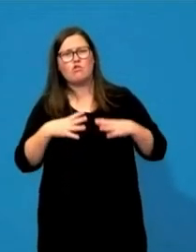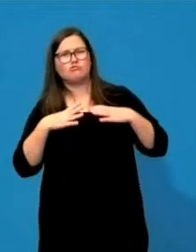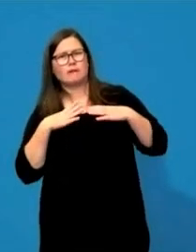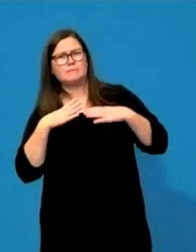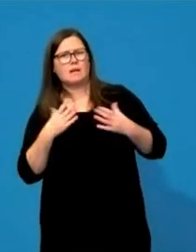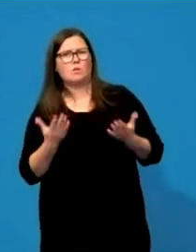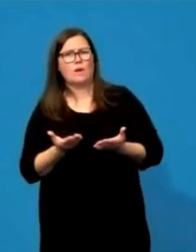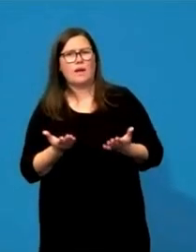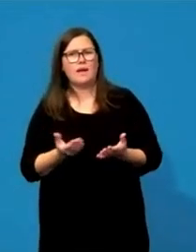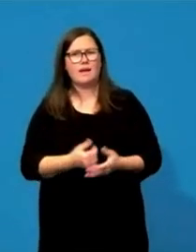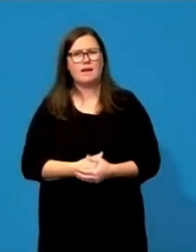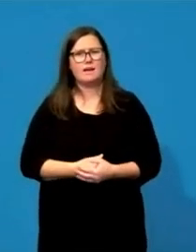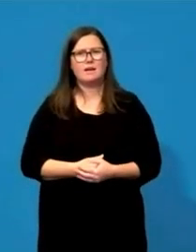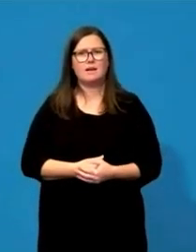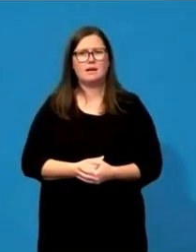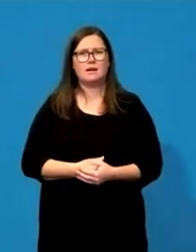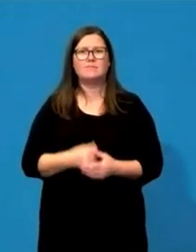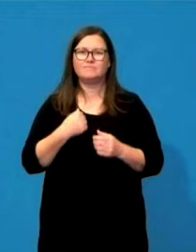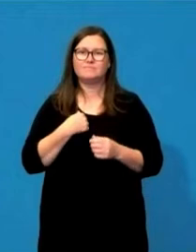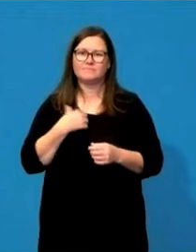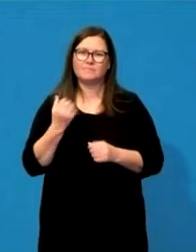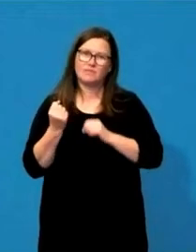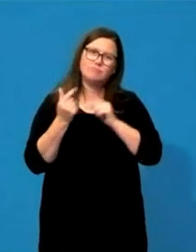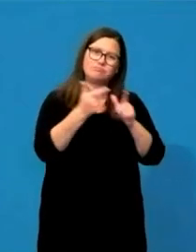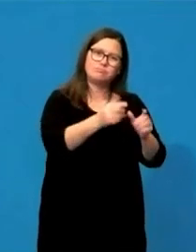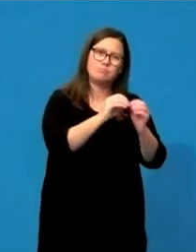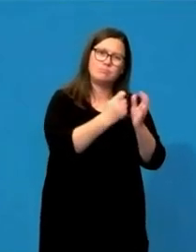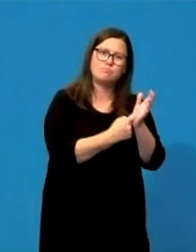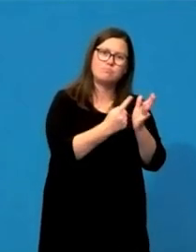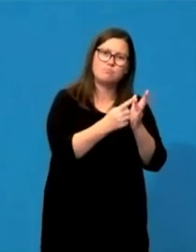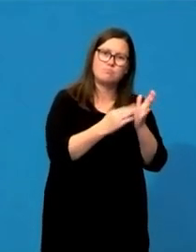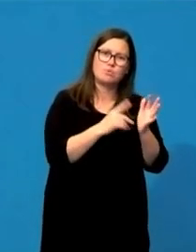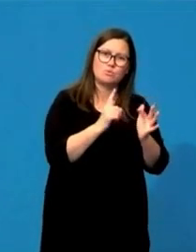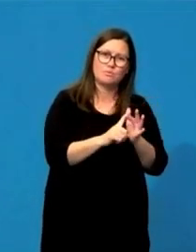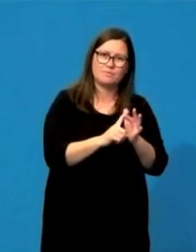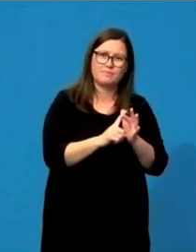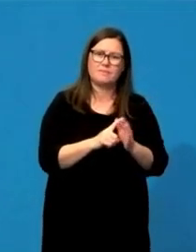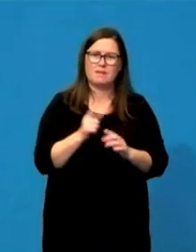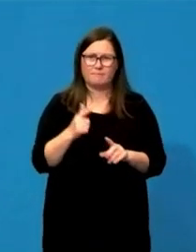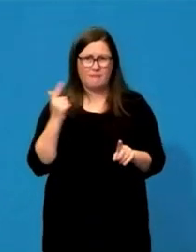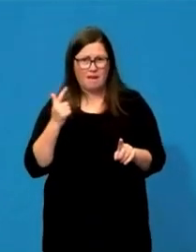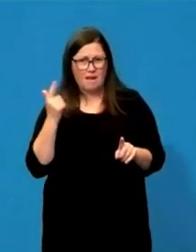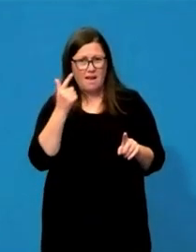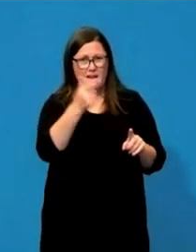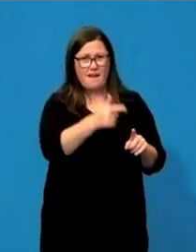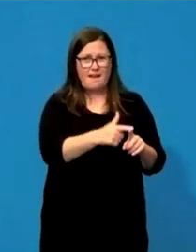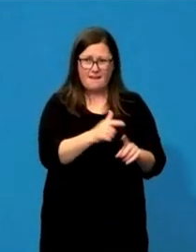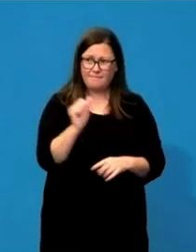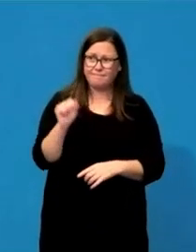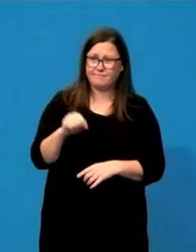So that's a long way from the Valley, hey? Yeah. MS TARRAGO: How long is that drive between here and Broome?